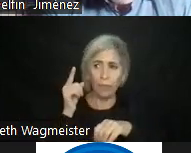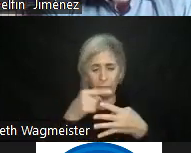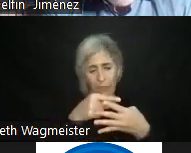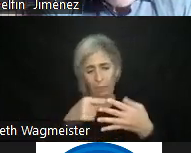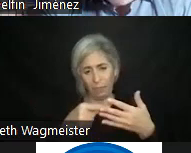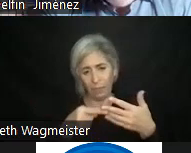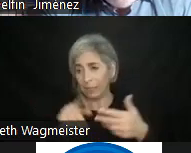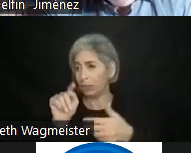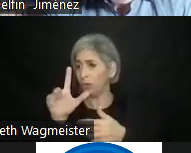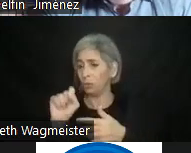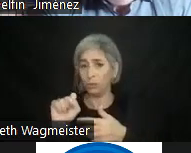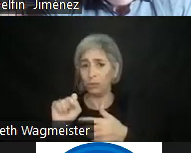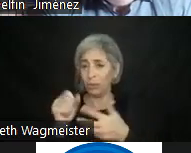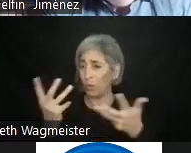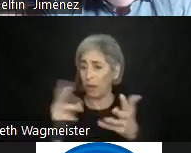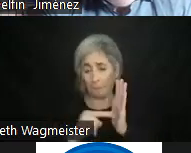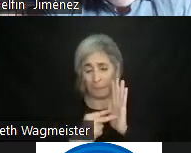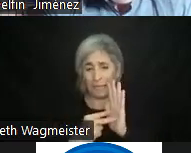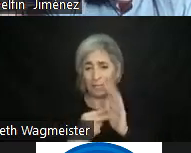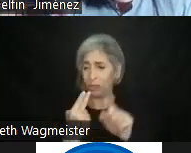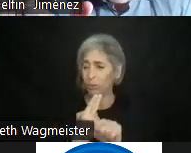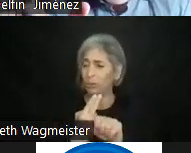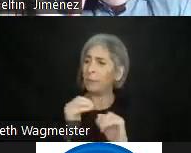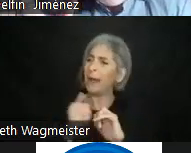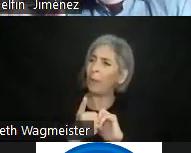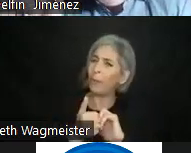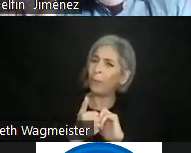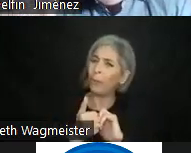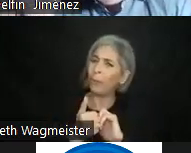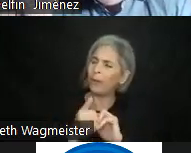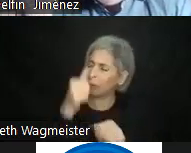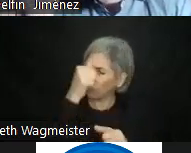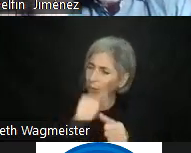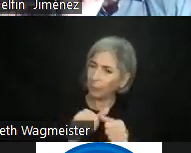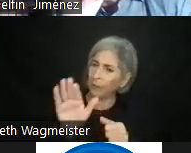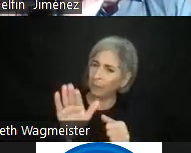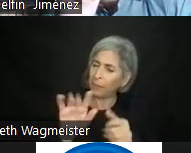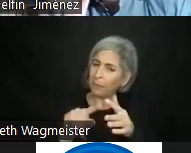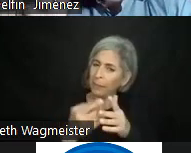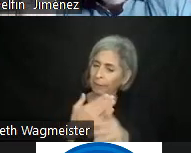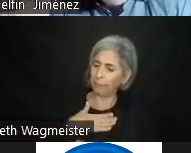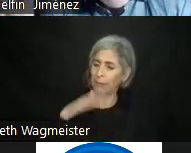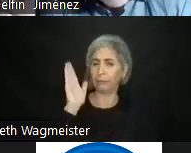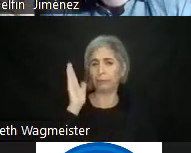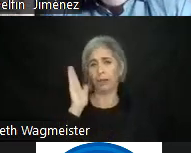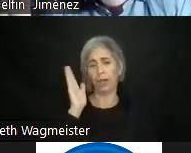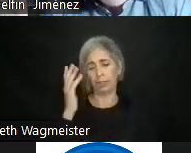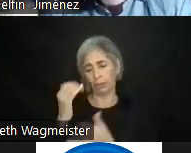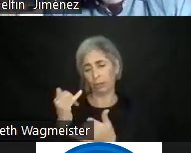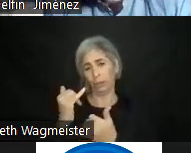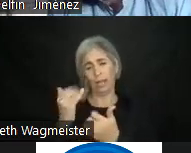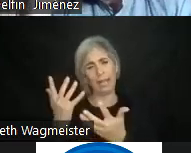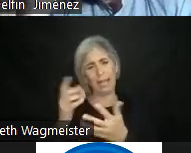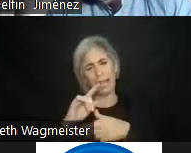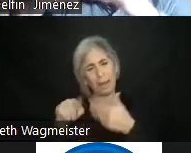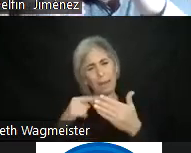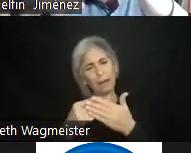and how to use them. Please remember the beginning of the my presentation, about the different